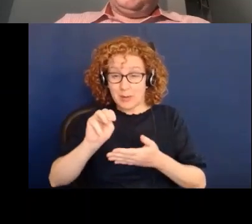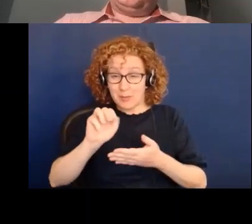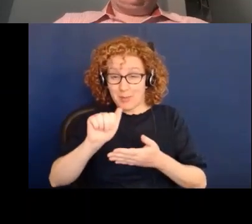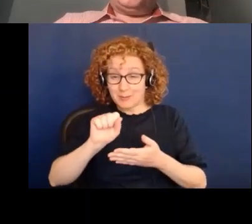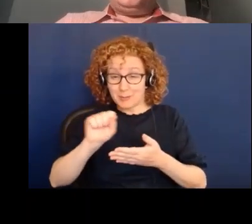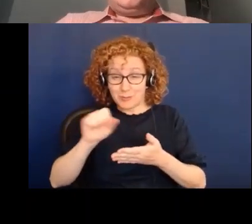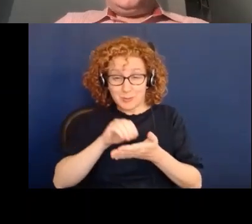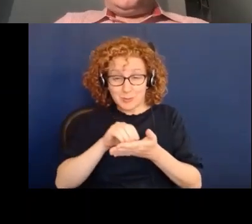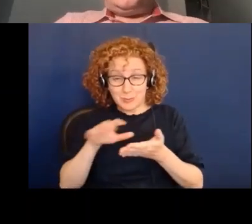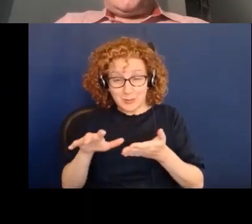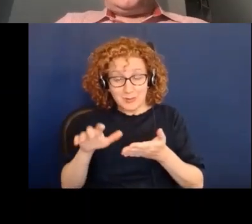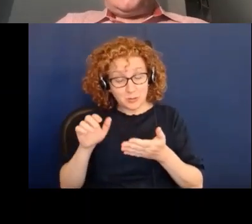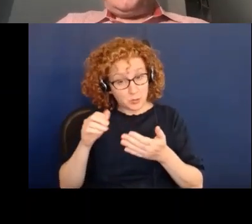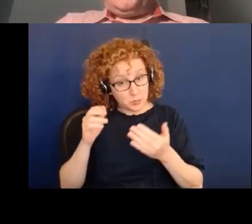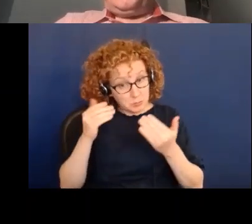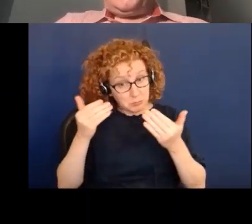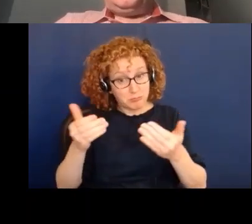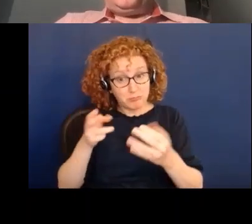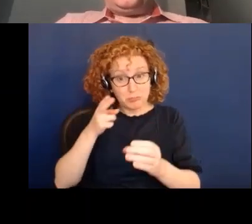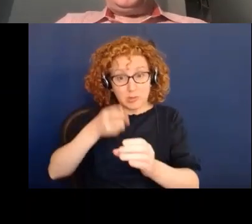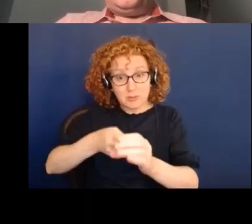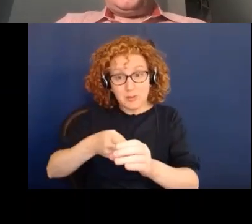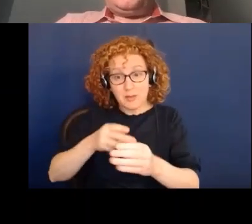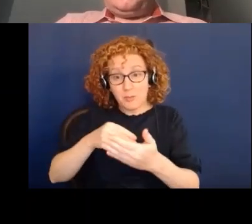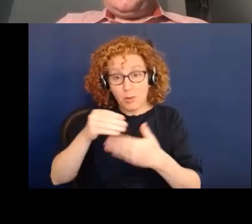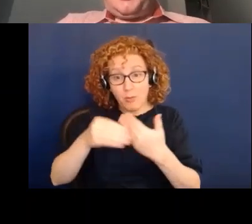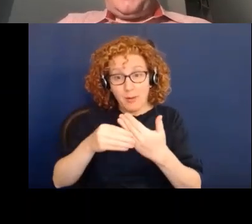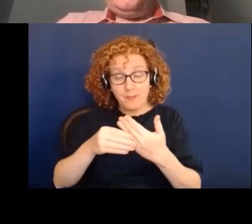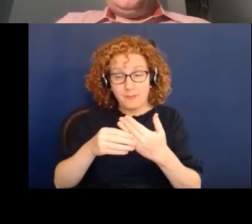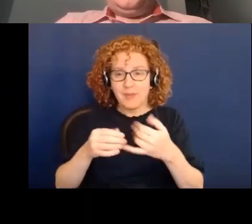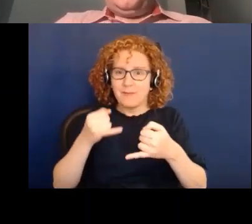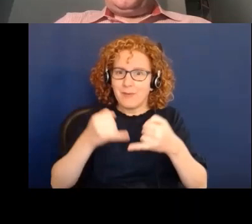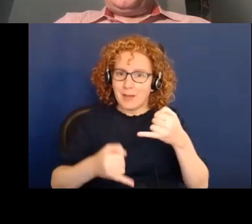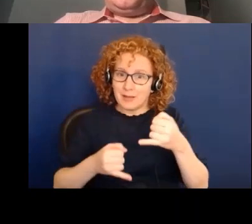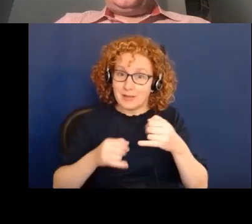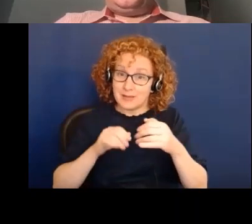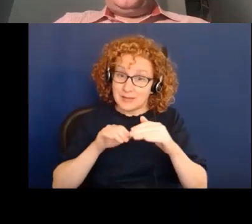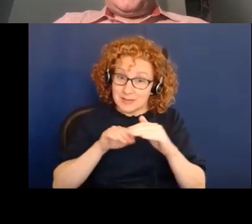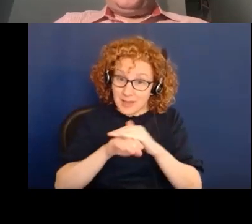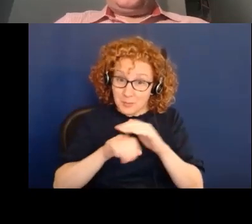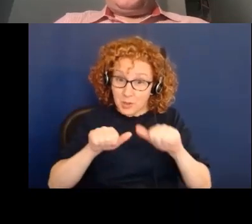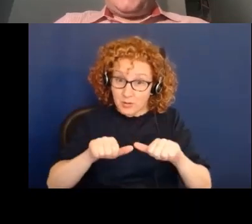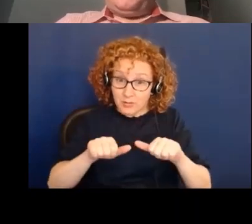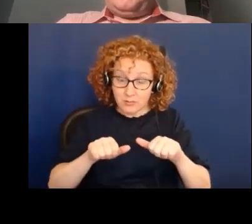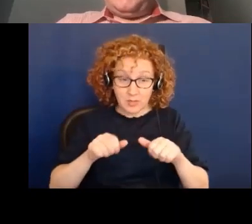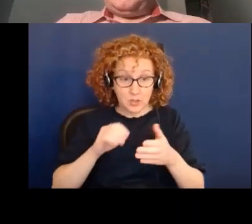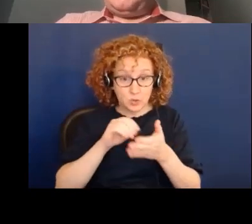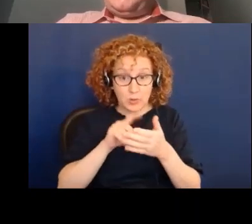and finally is it accessible can you actually get there is a student able to travel are there